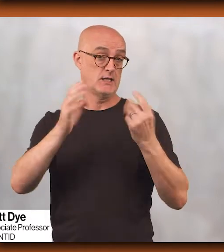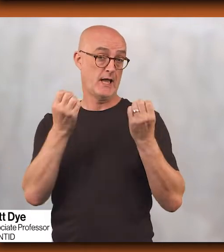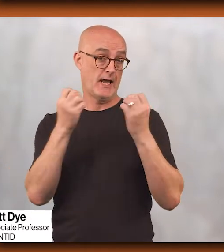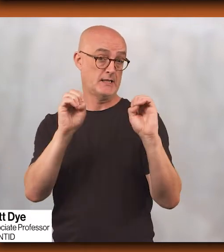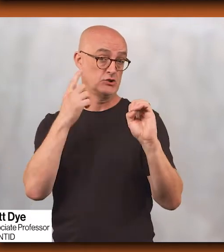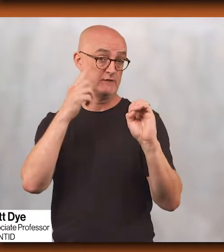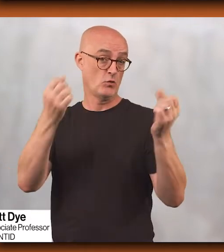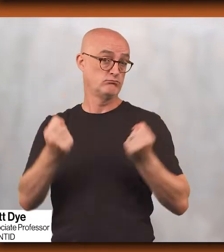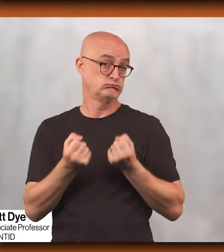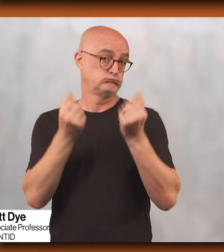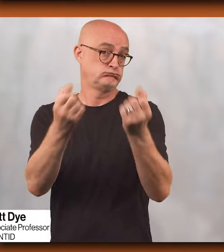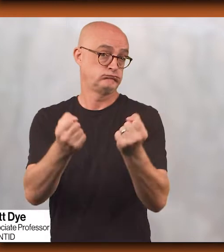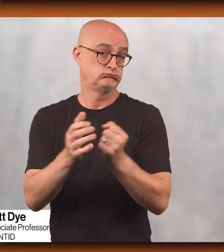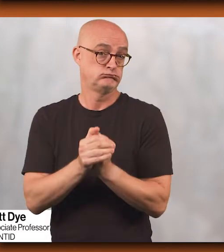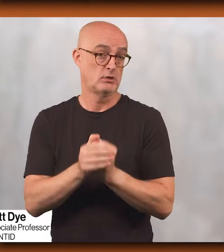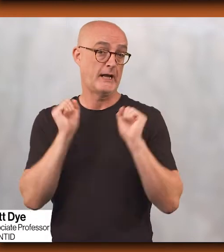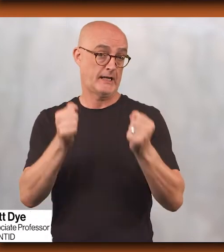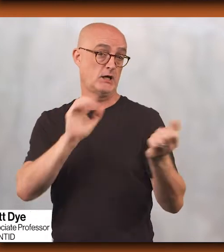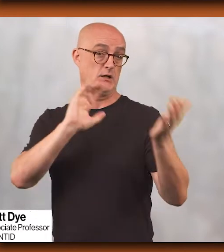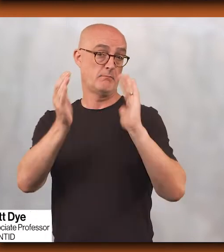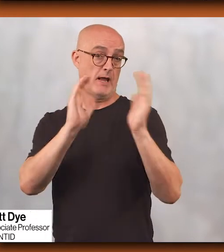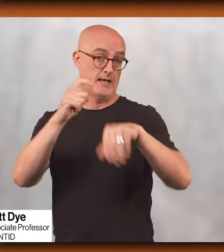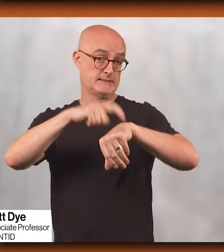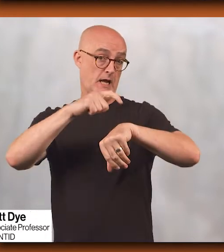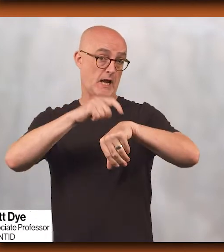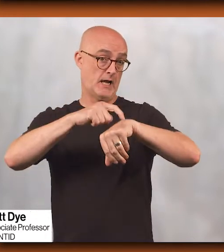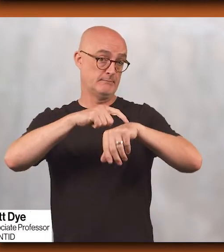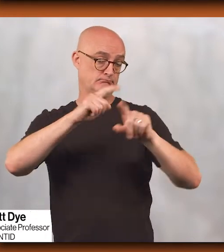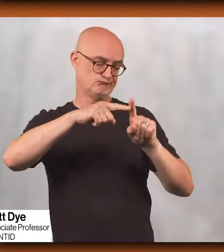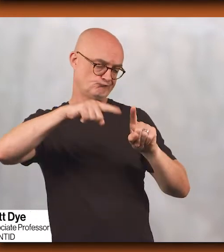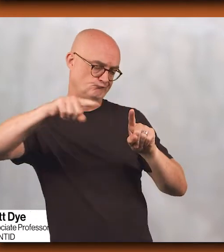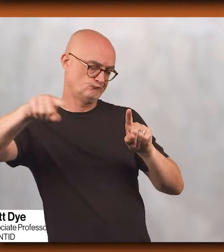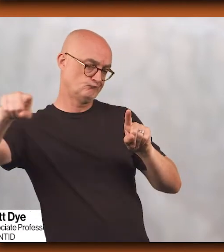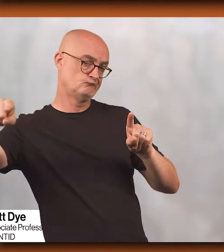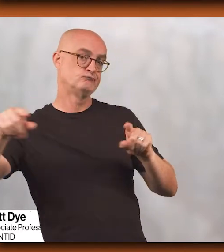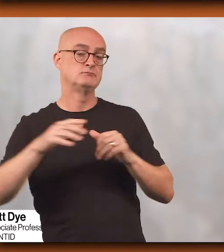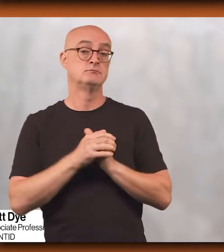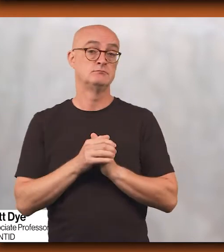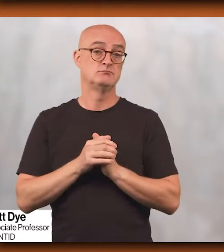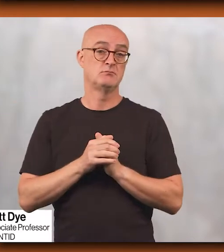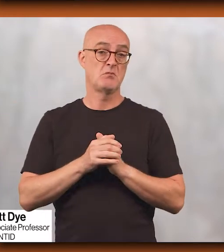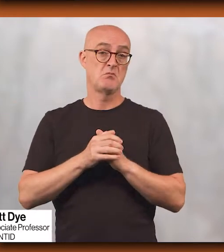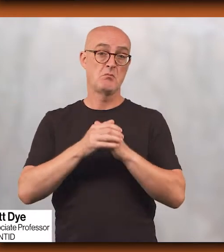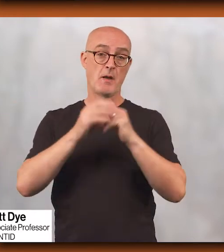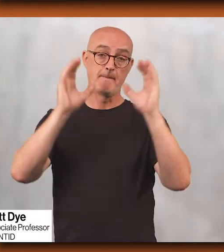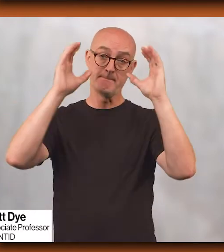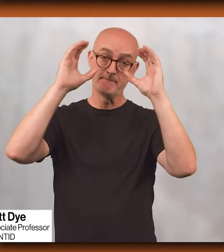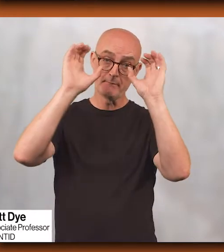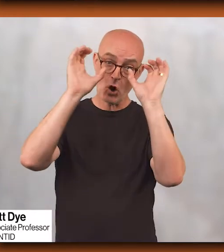and here, we can directly compare the time series for both signs. "Binoculars" has much lower kinetic energy.